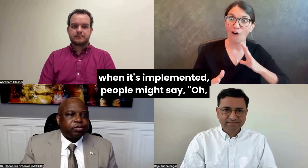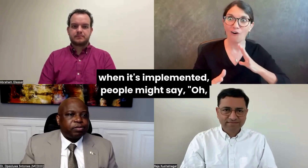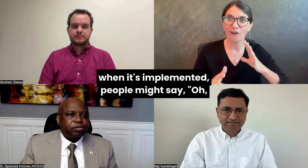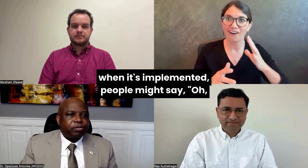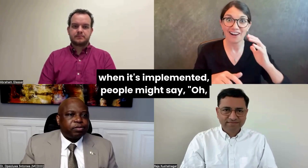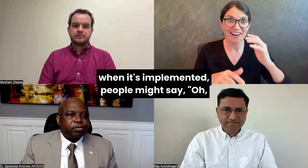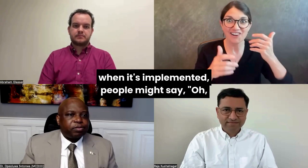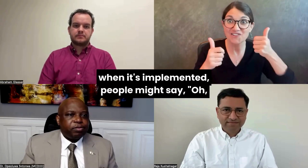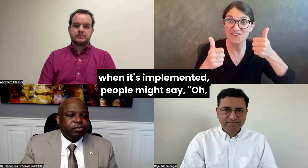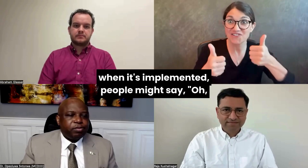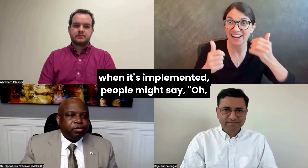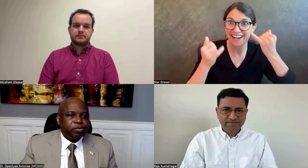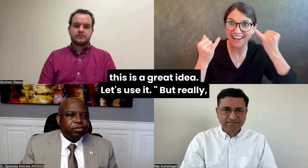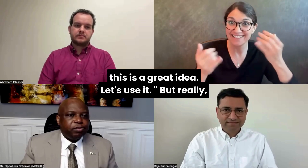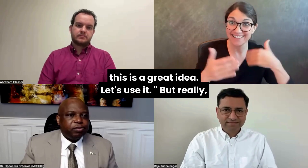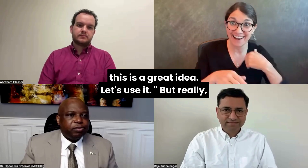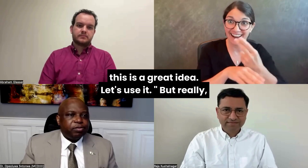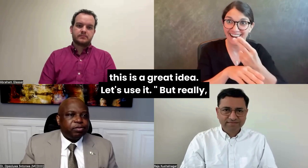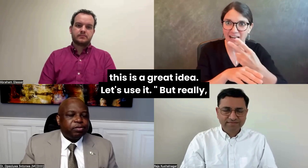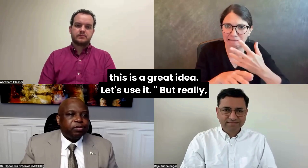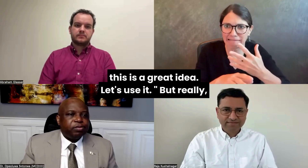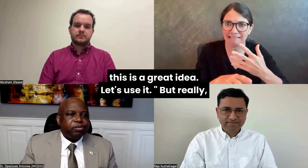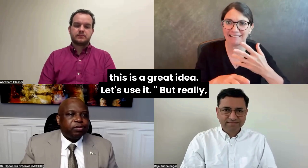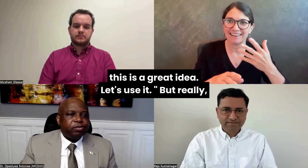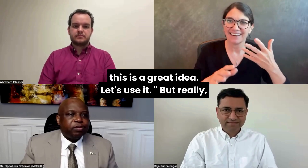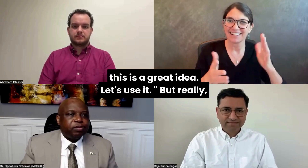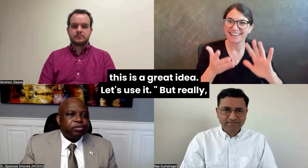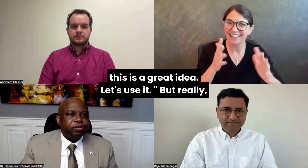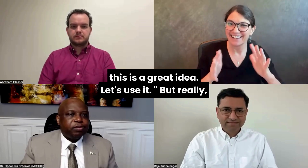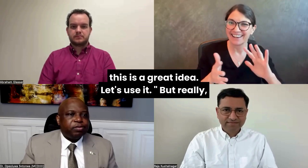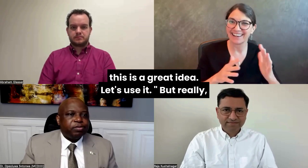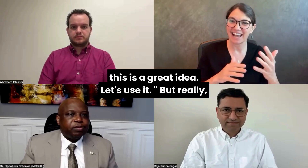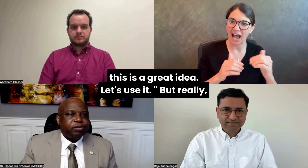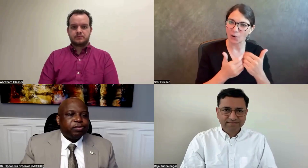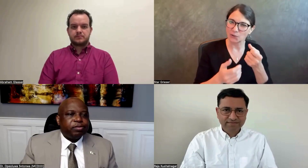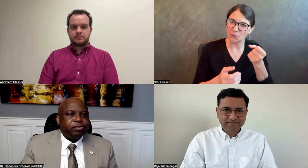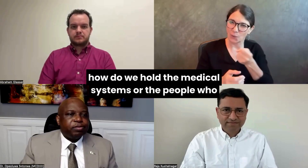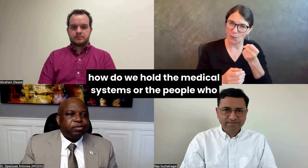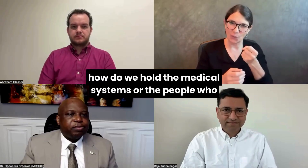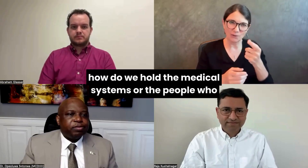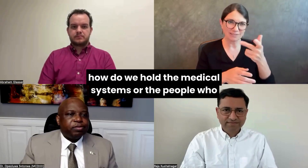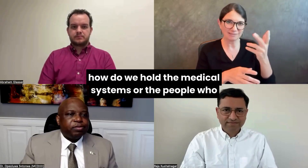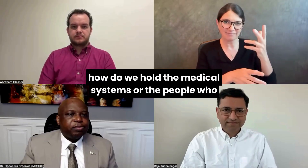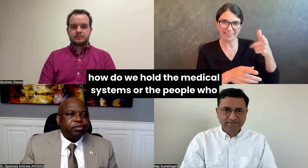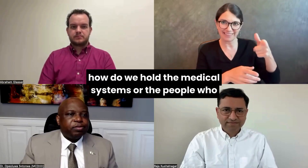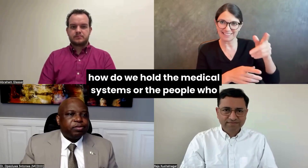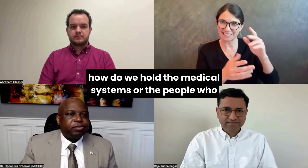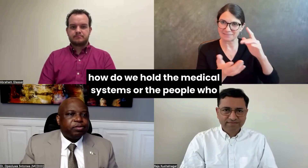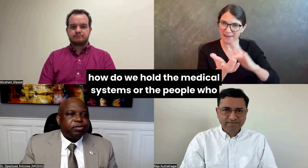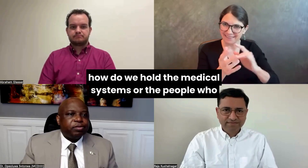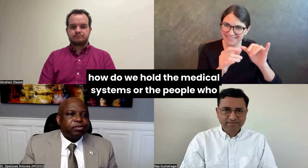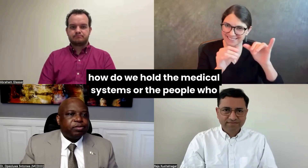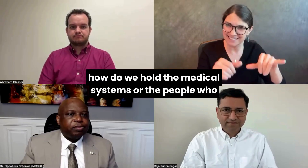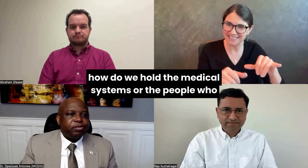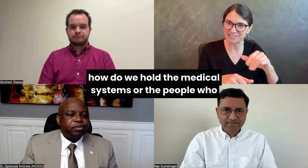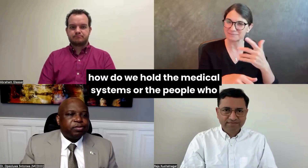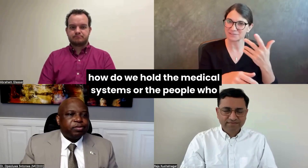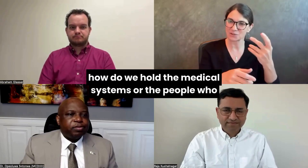this is a great idea. Let's use it. " But really, how do we hold the medical systems or the people who